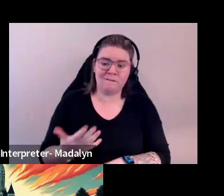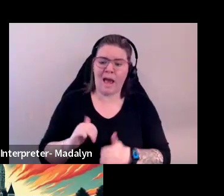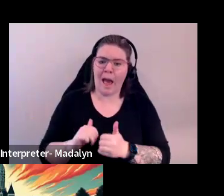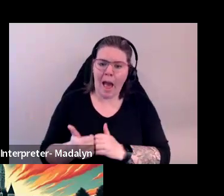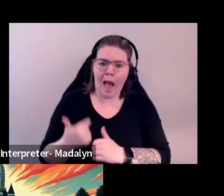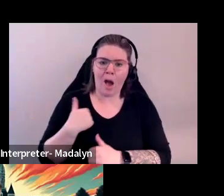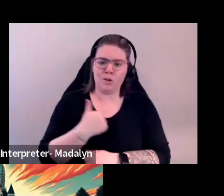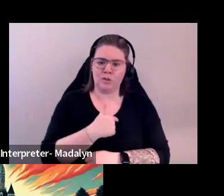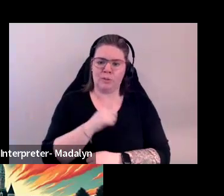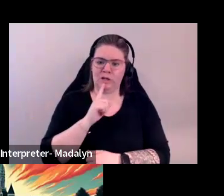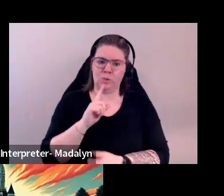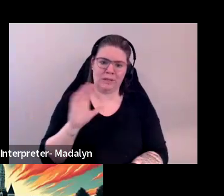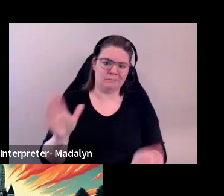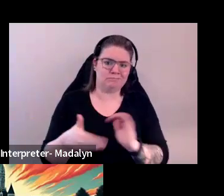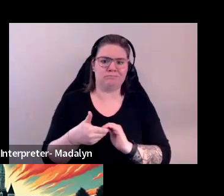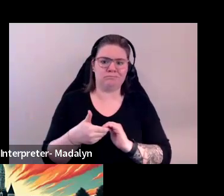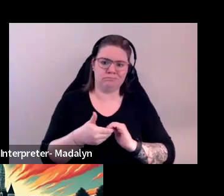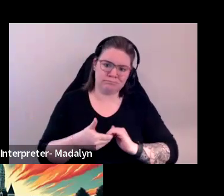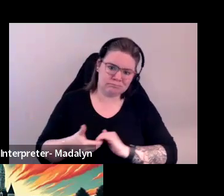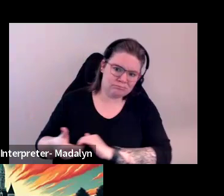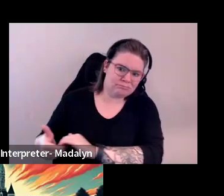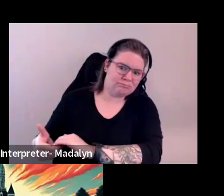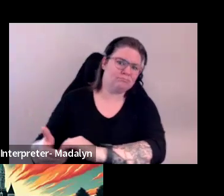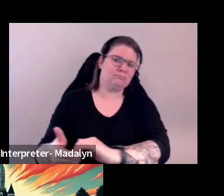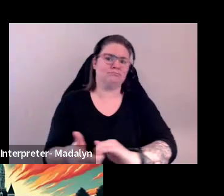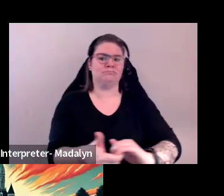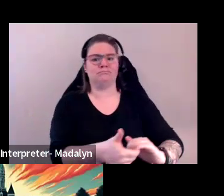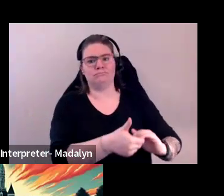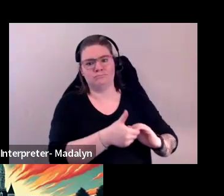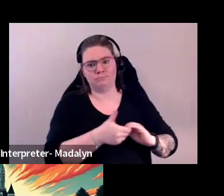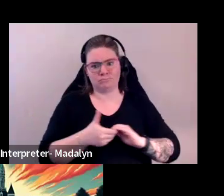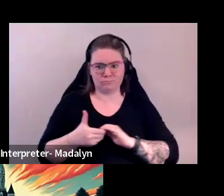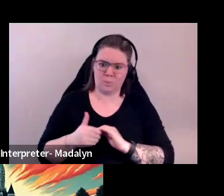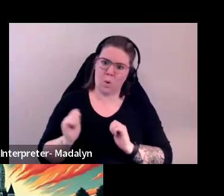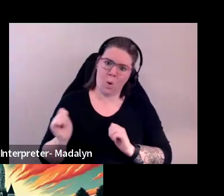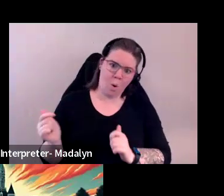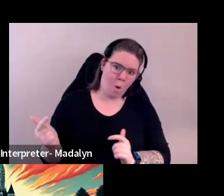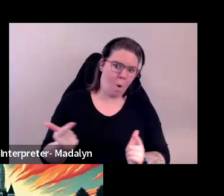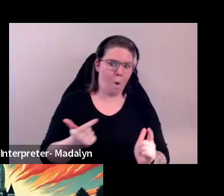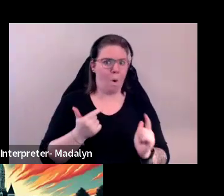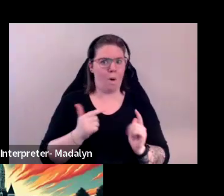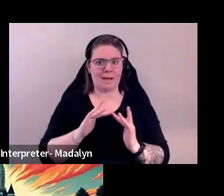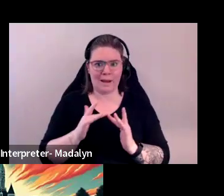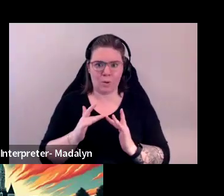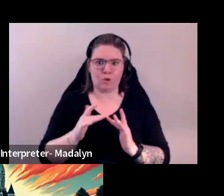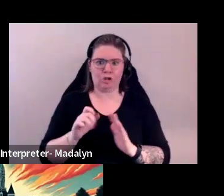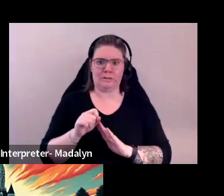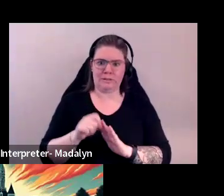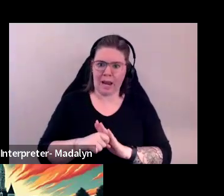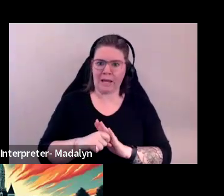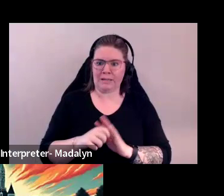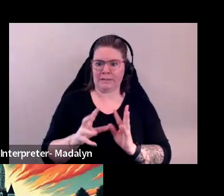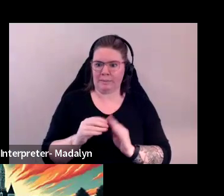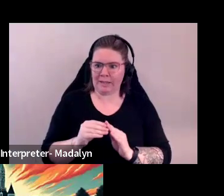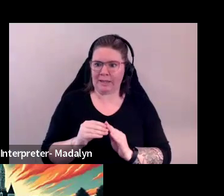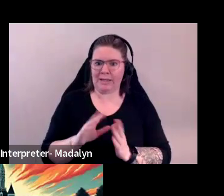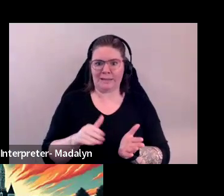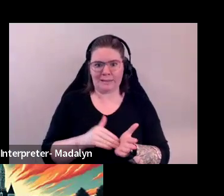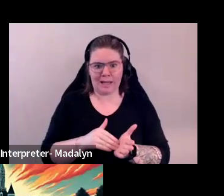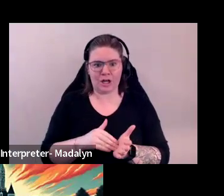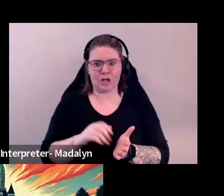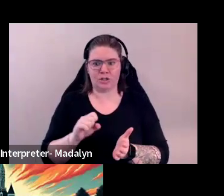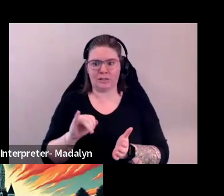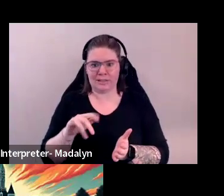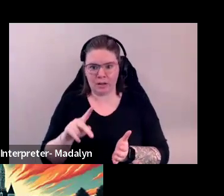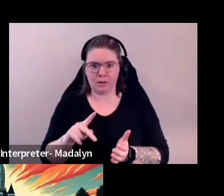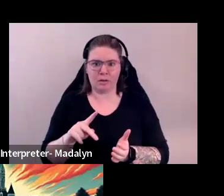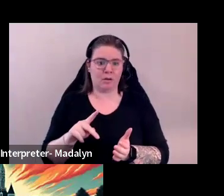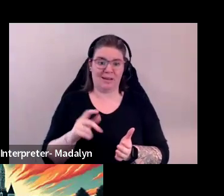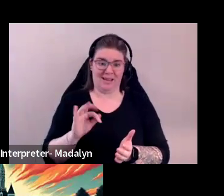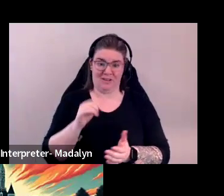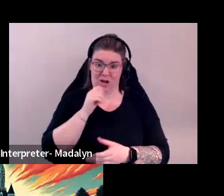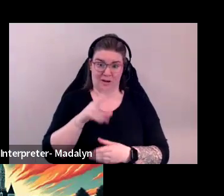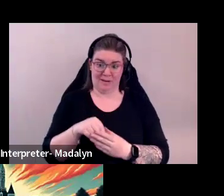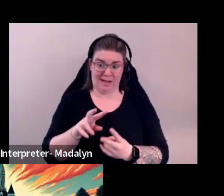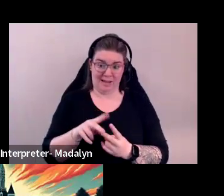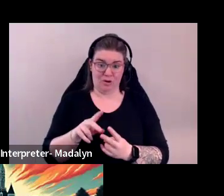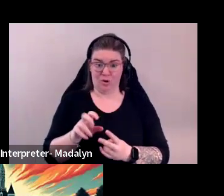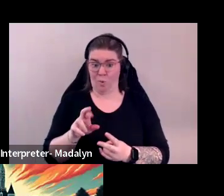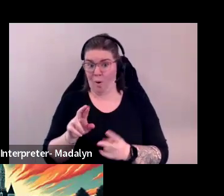Brooke Wilson (she/her): How do we come together across all groups, across all states, across all networks, across cell sitters and silks? And you know, people that aren't part of either of those are just people with disabilities.